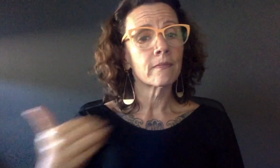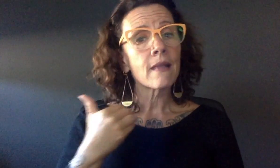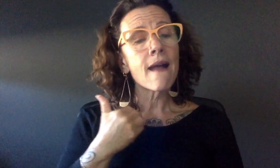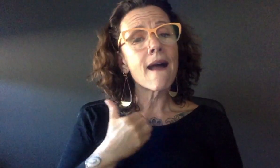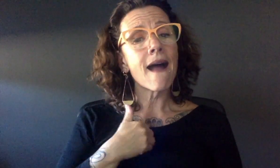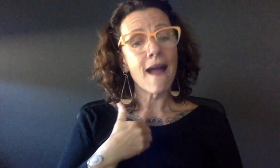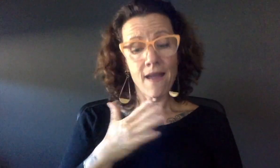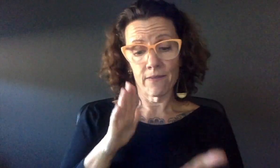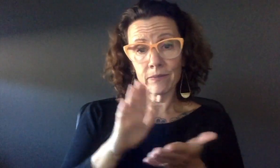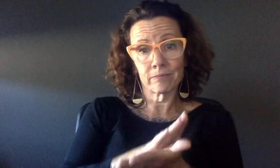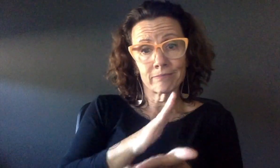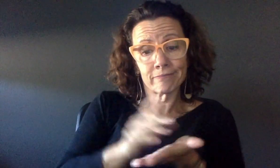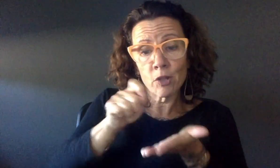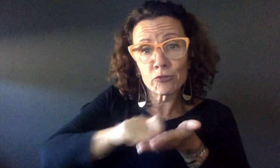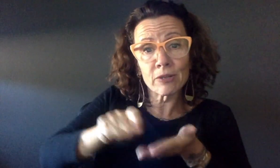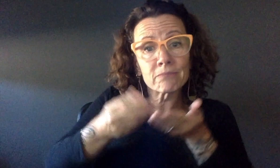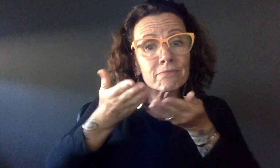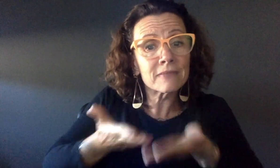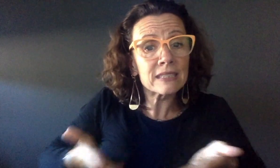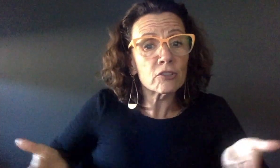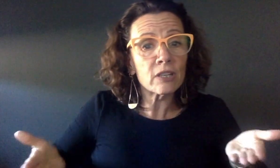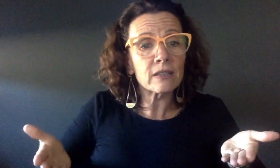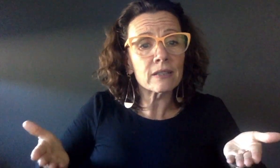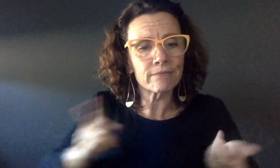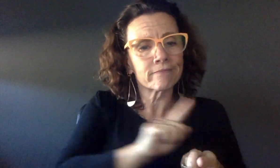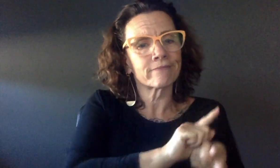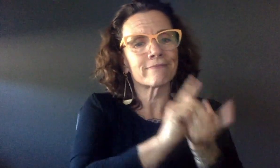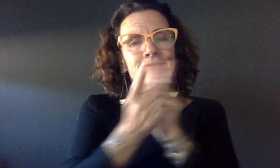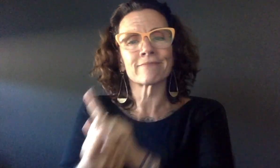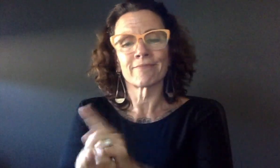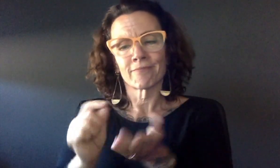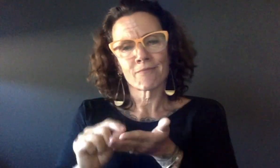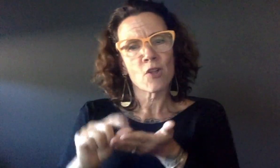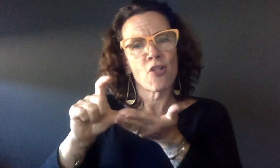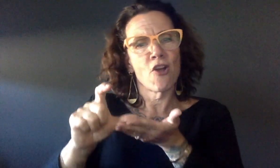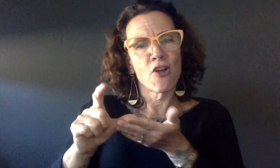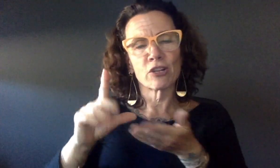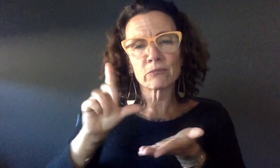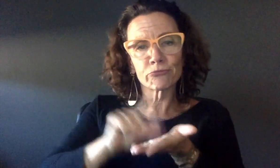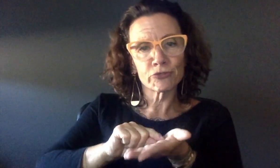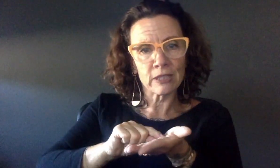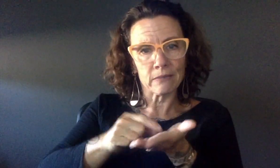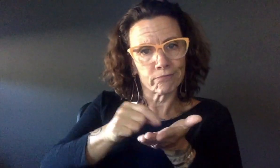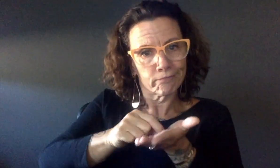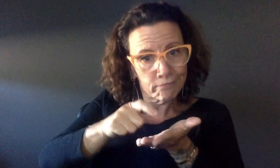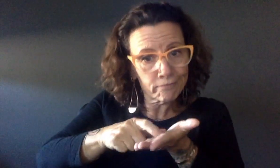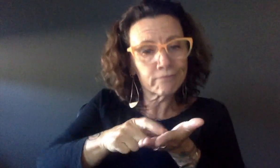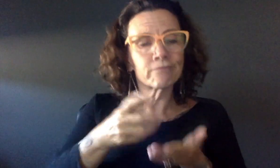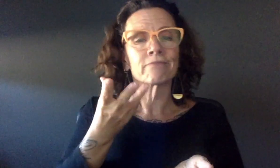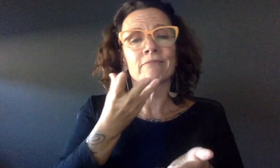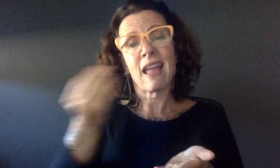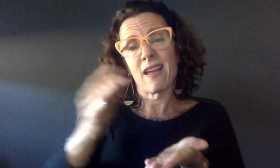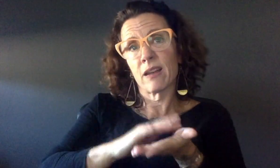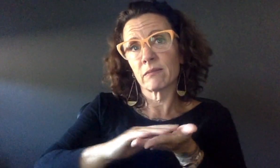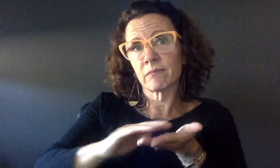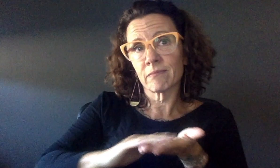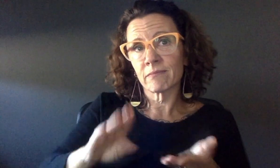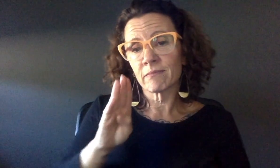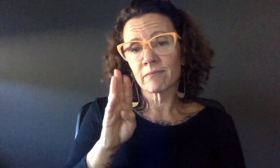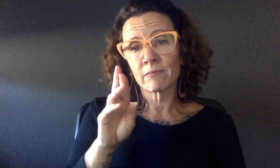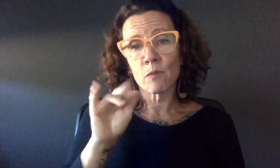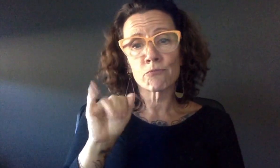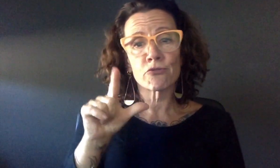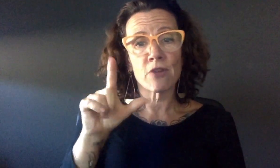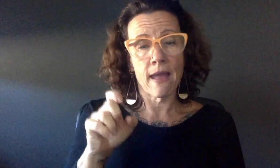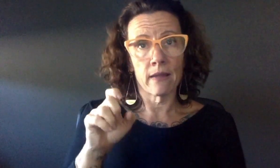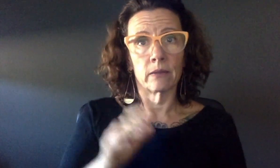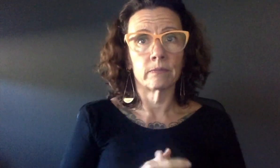Create large-print and Braille versions of written materials.